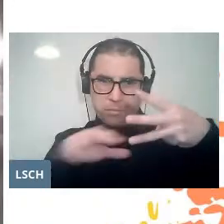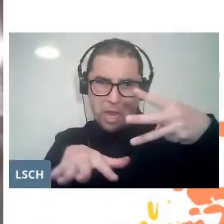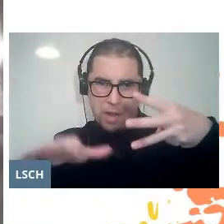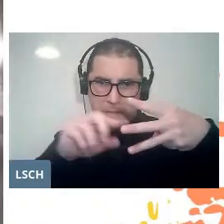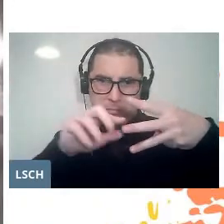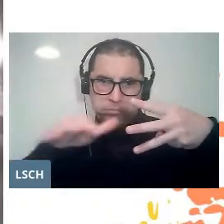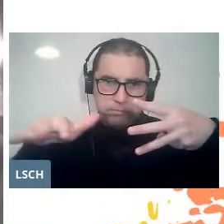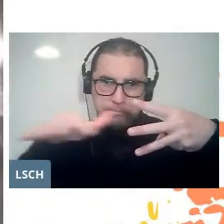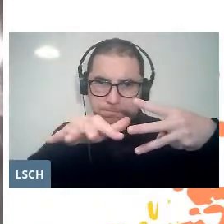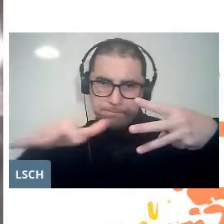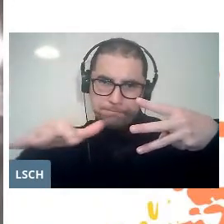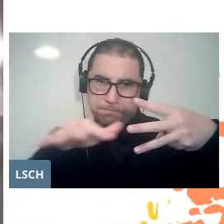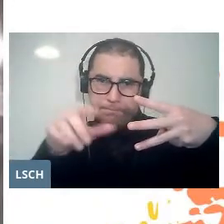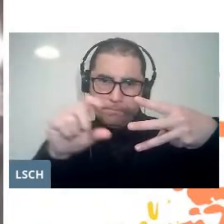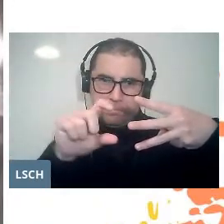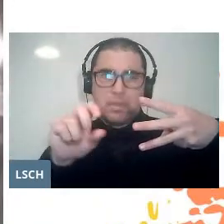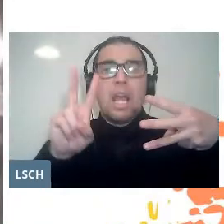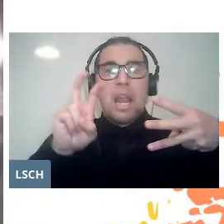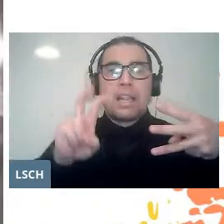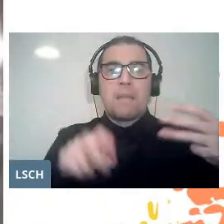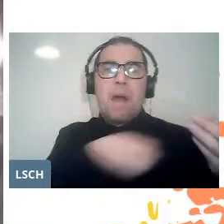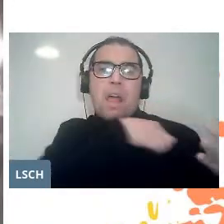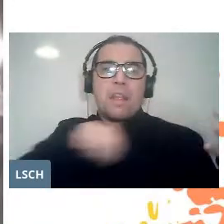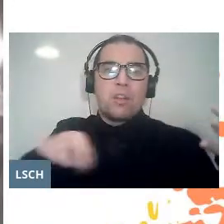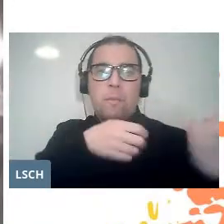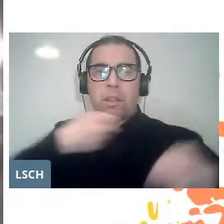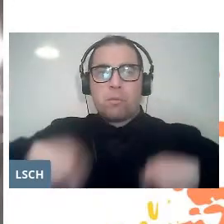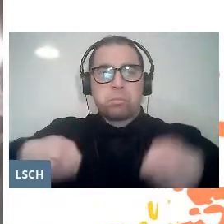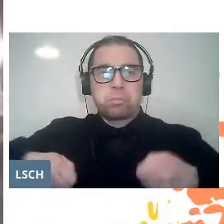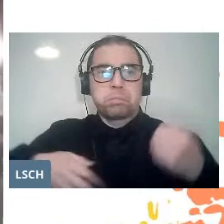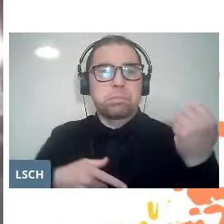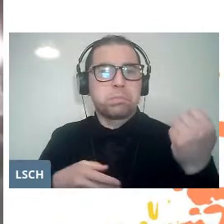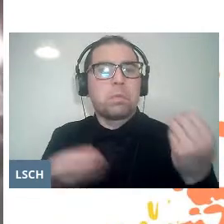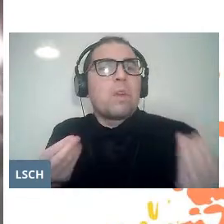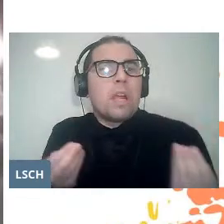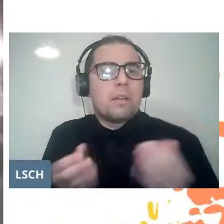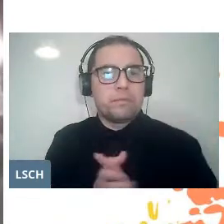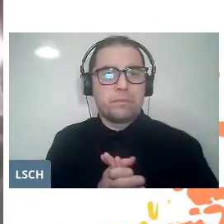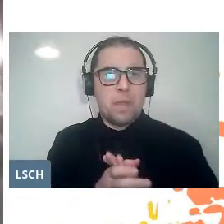As for instrumentation, the orchestra consisted mainly of strings.